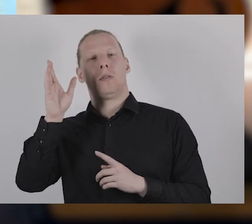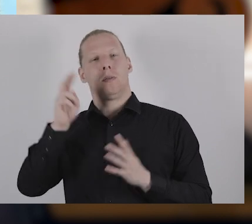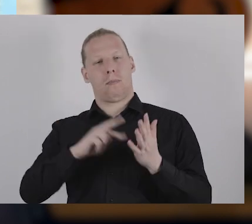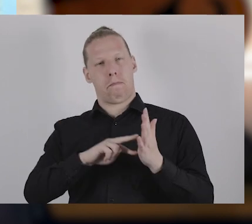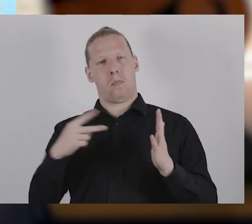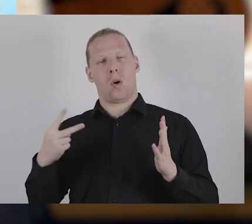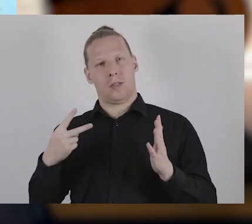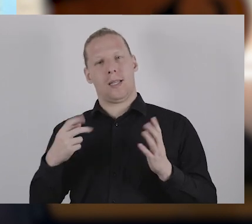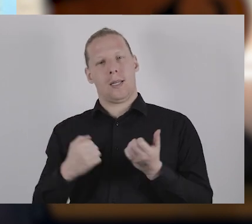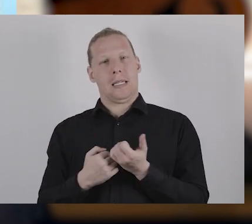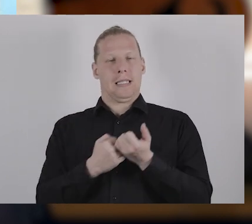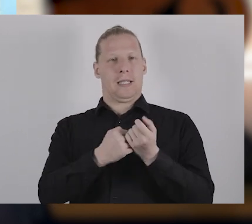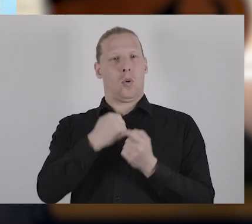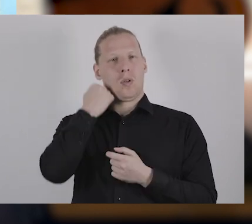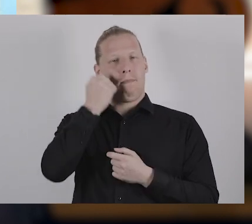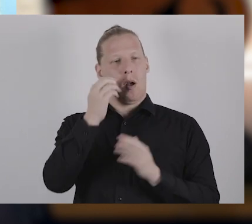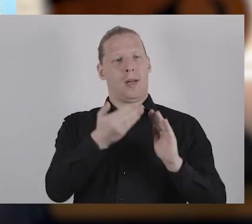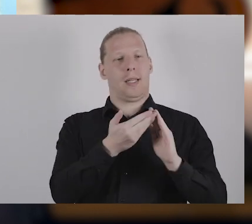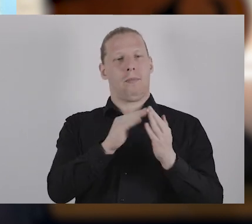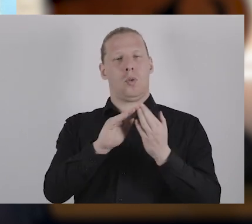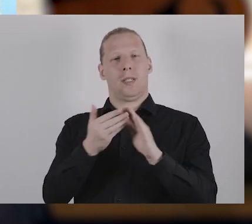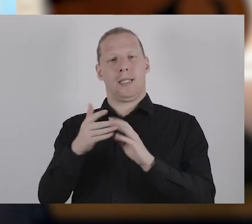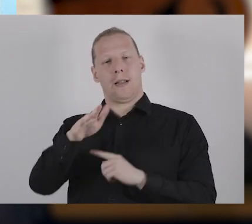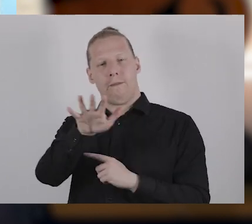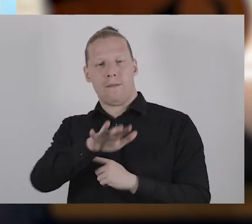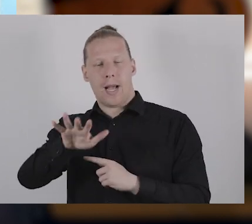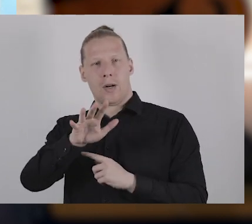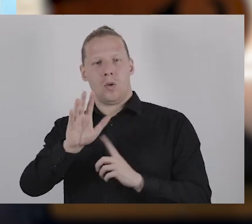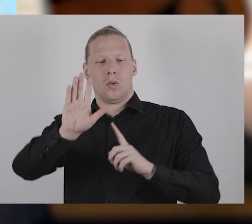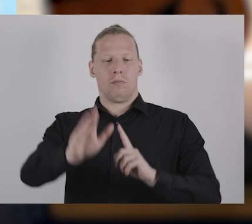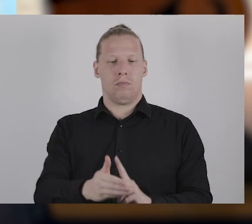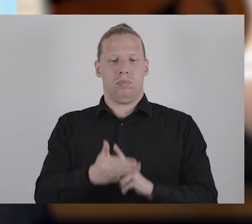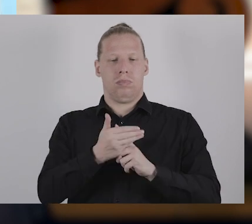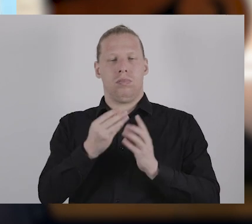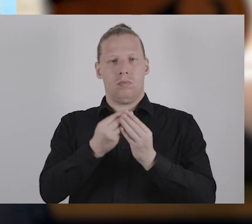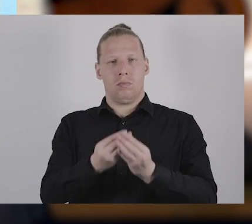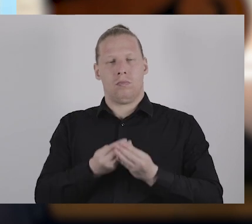whānau and Māori communities to safeguard at-risk mātauranga Māori.